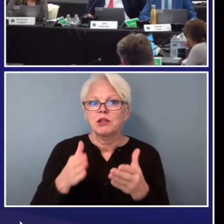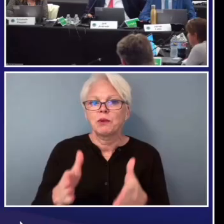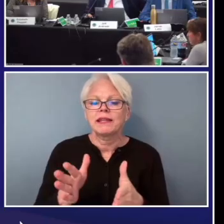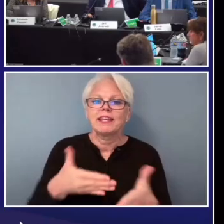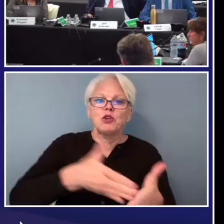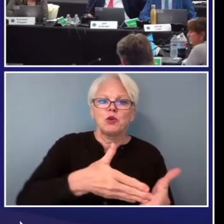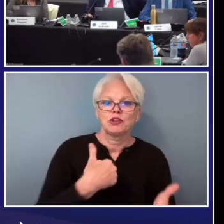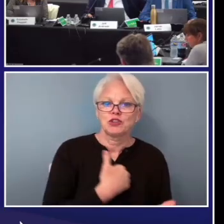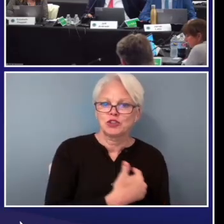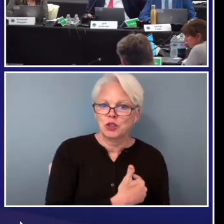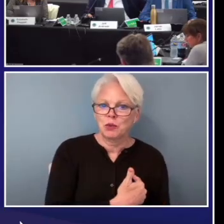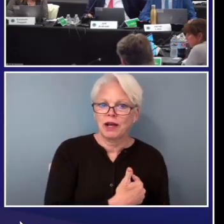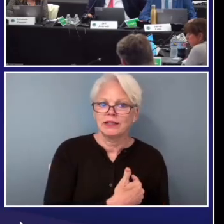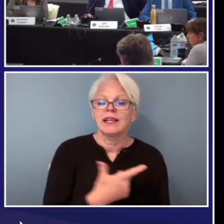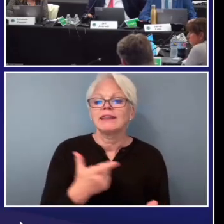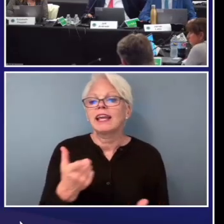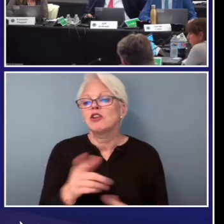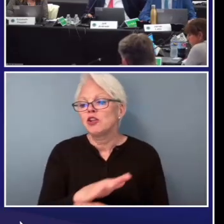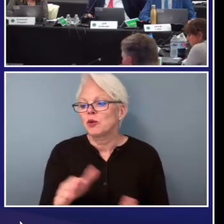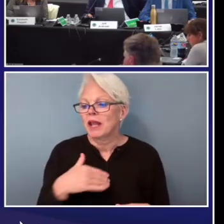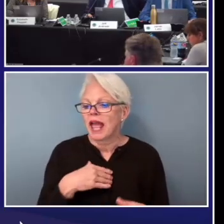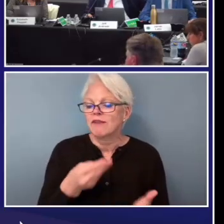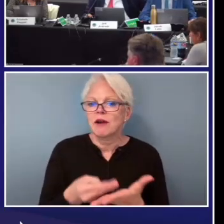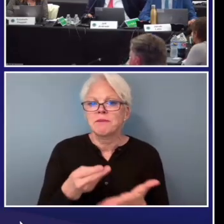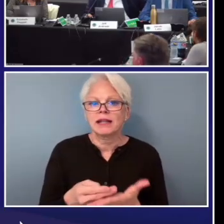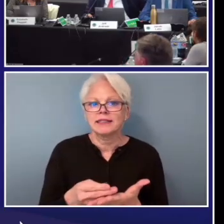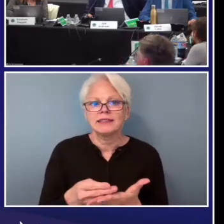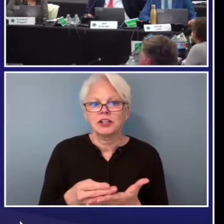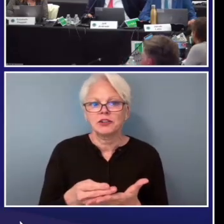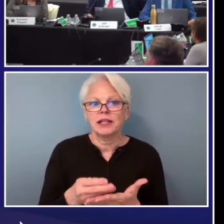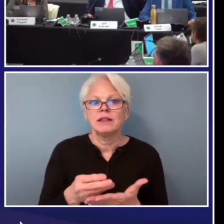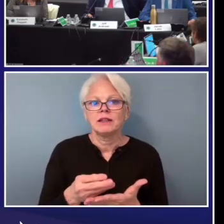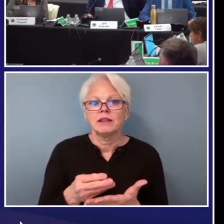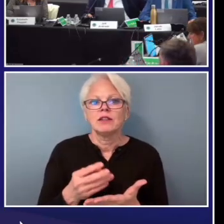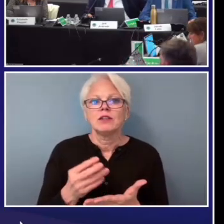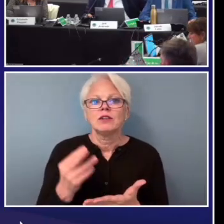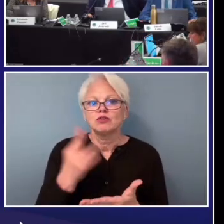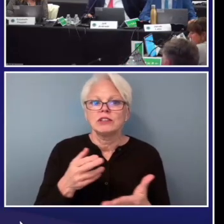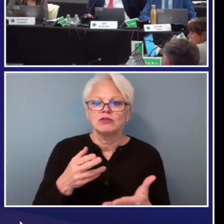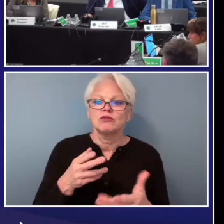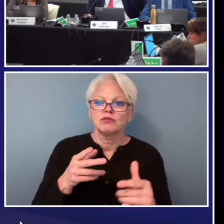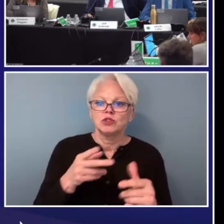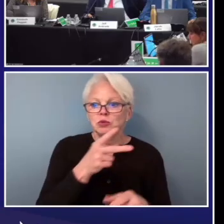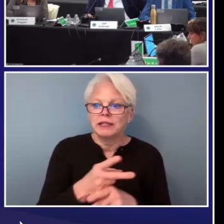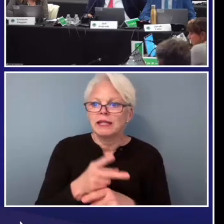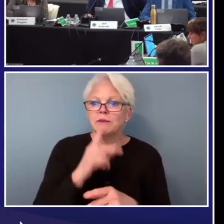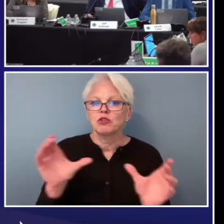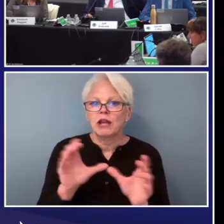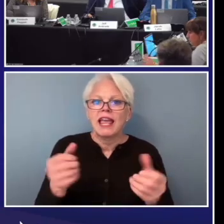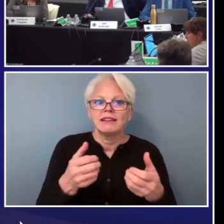uh, you don't have a monetary claim to, you know, continued accreditation and, you know, the loss of monies that might happen as a result.